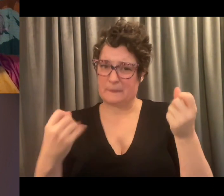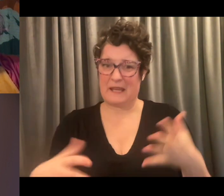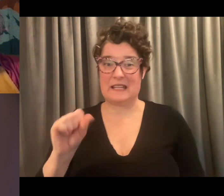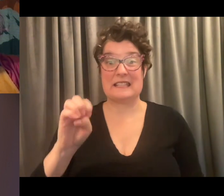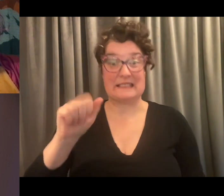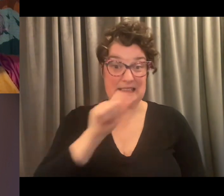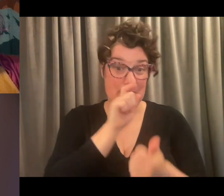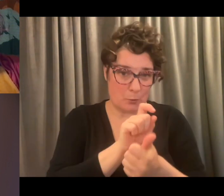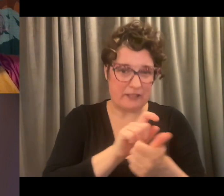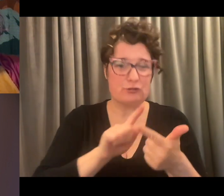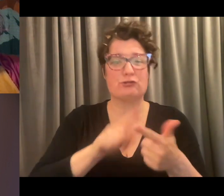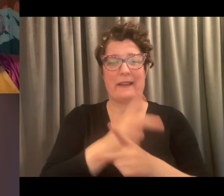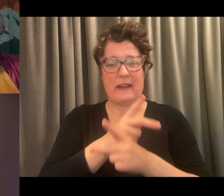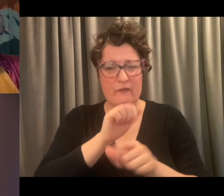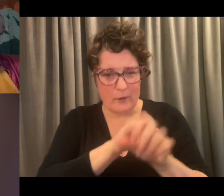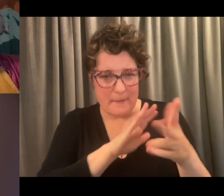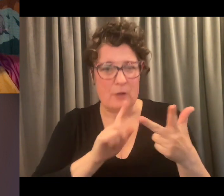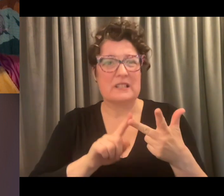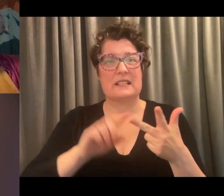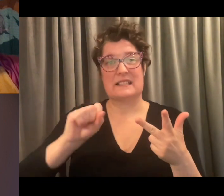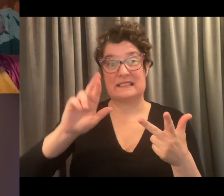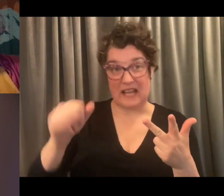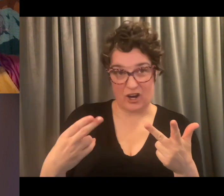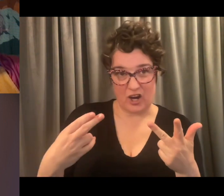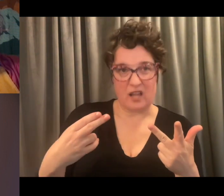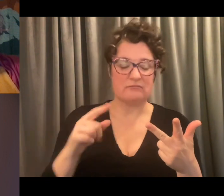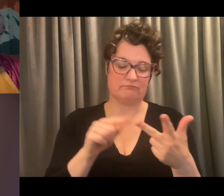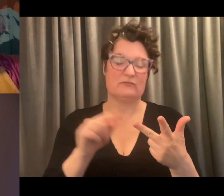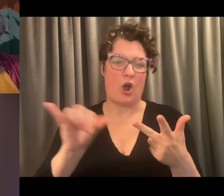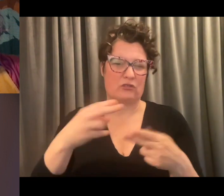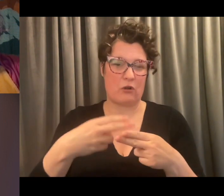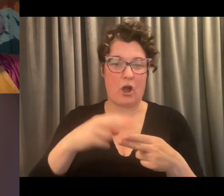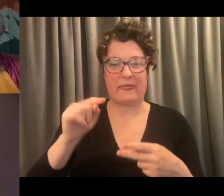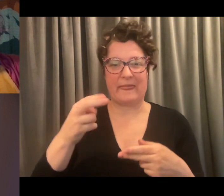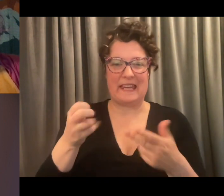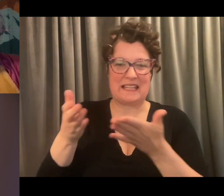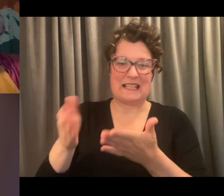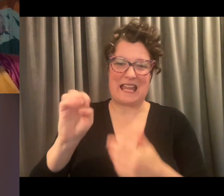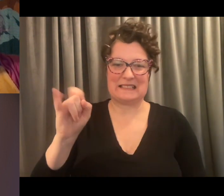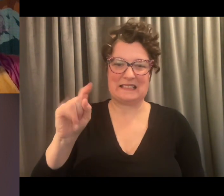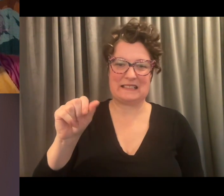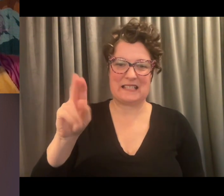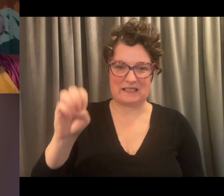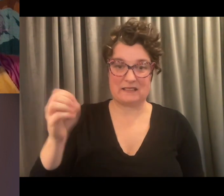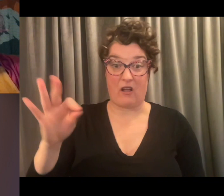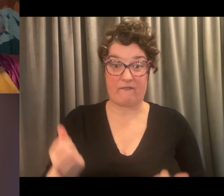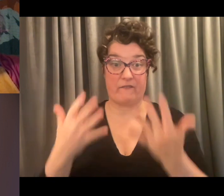and Sarah or the Existence of Fire. Find her online at Never.Horse.